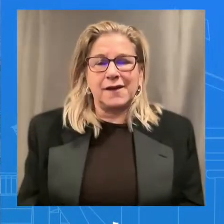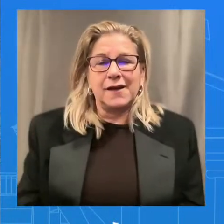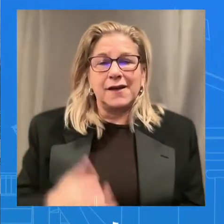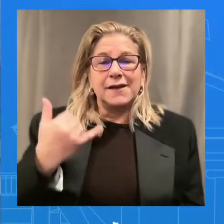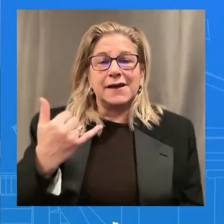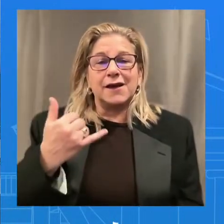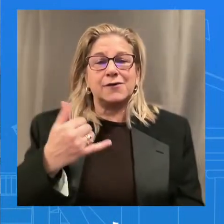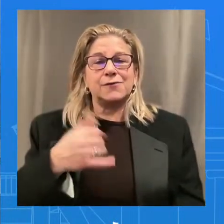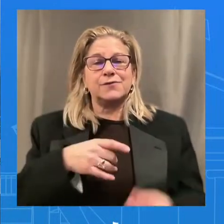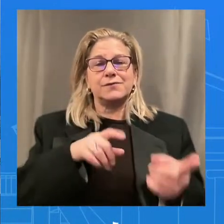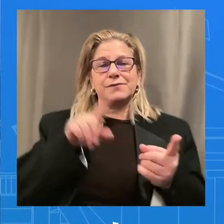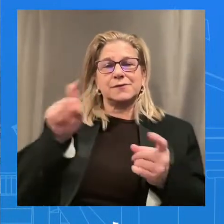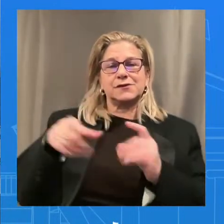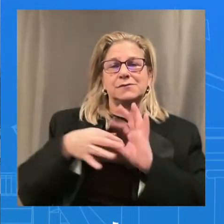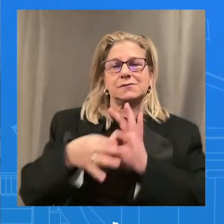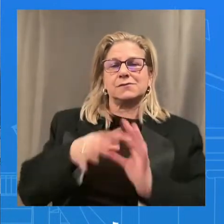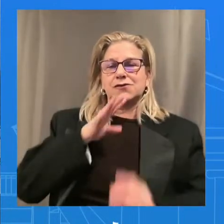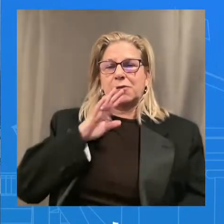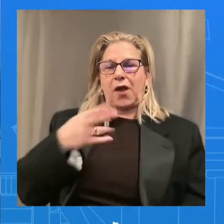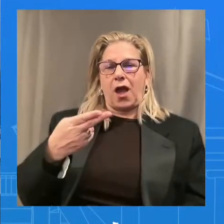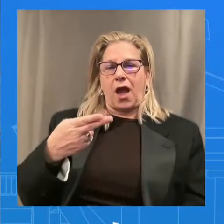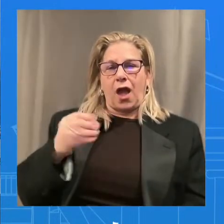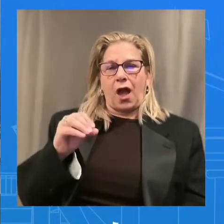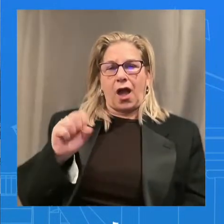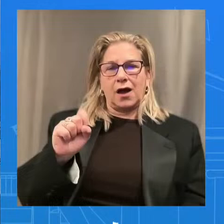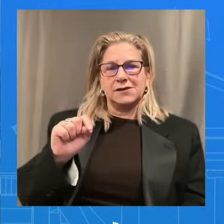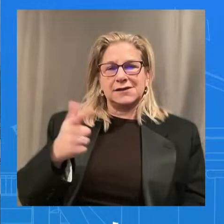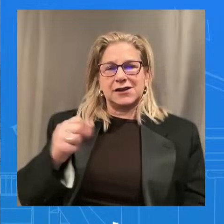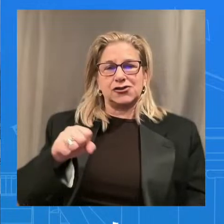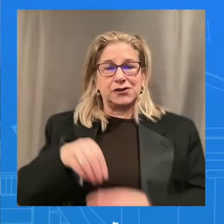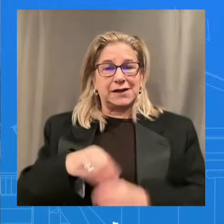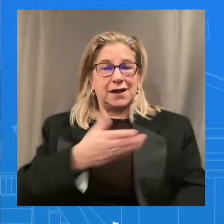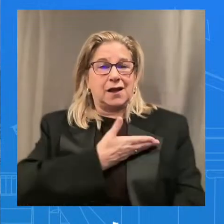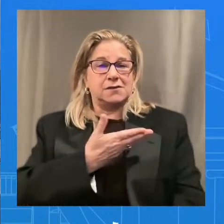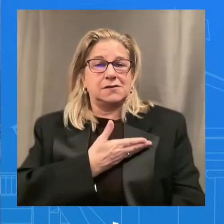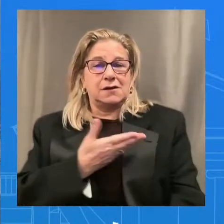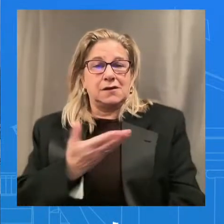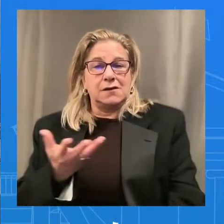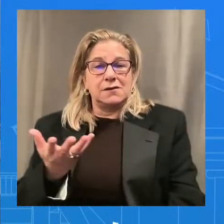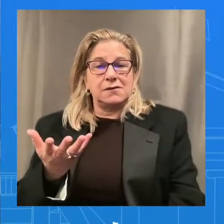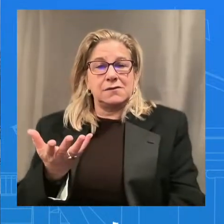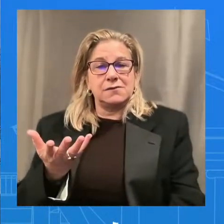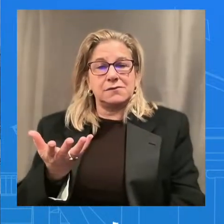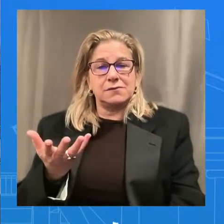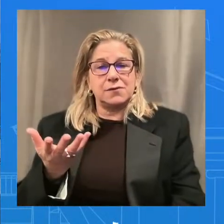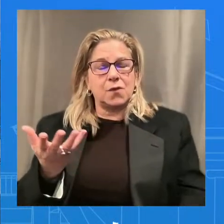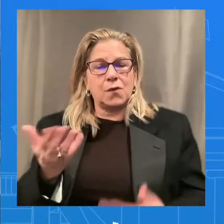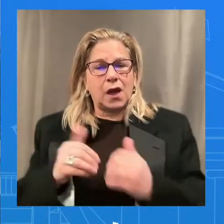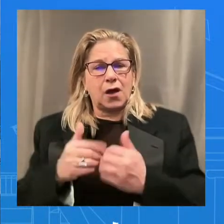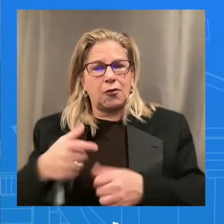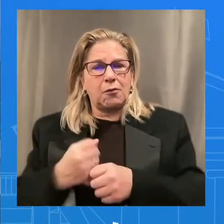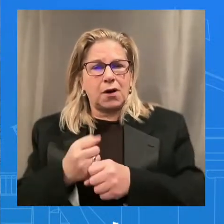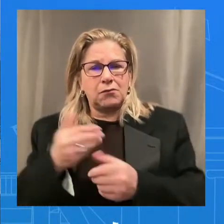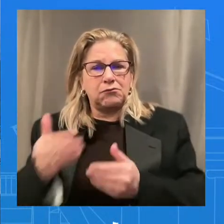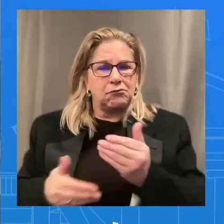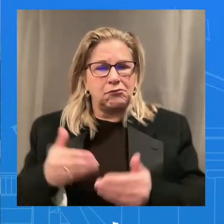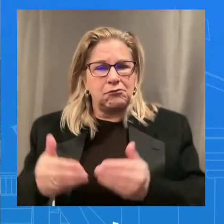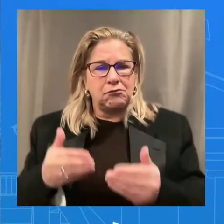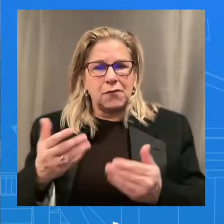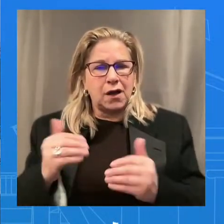what is it that you’ve been able to make progress on that makes you feel more confident? And what is it that you still need to figure out how to address to get that deal finalized this week?